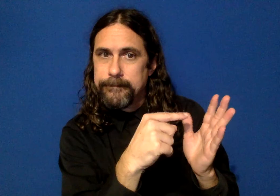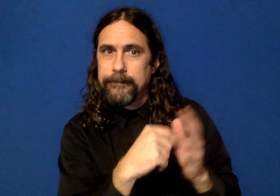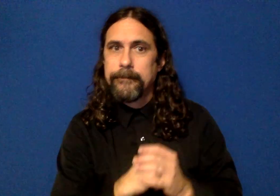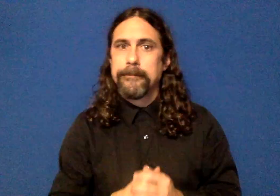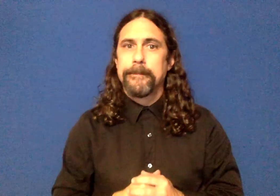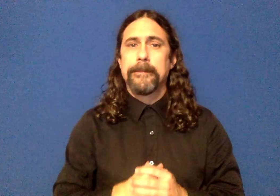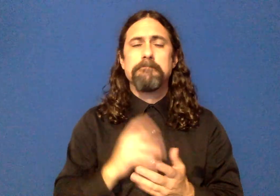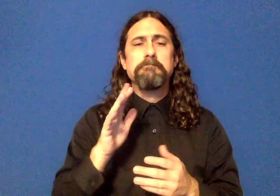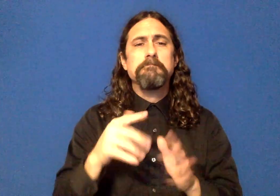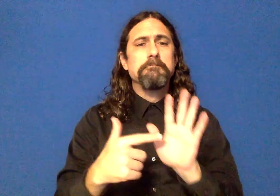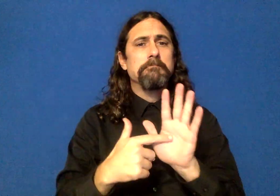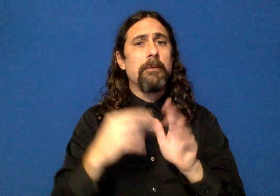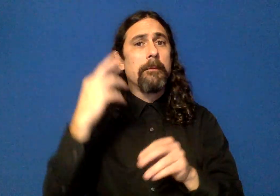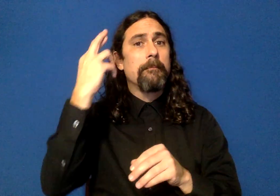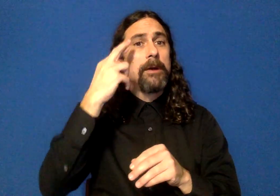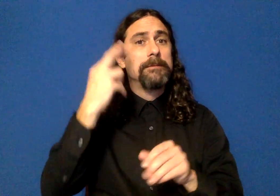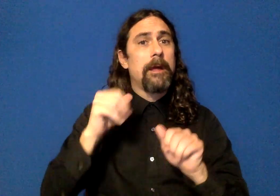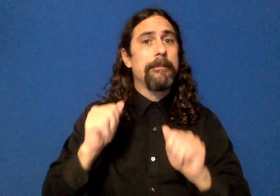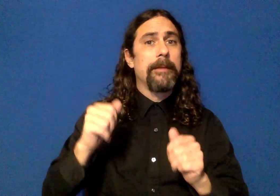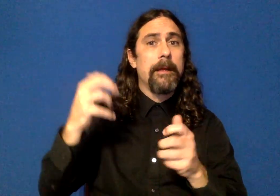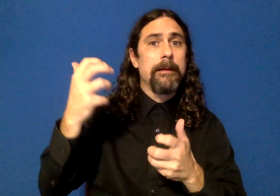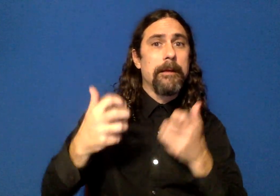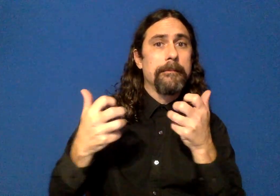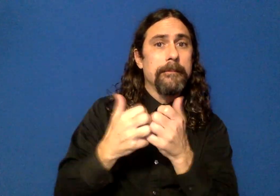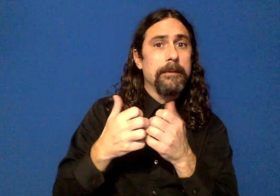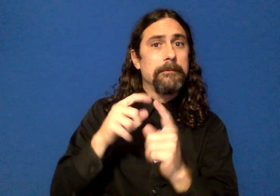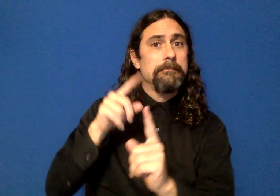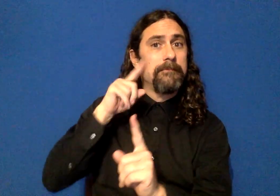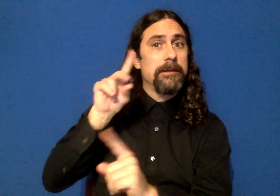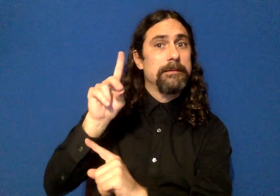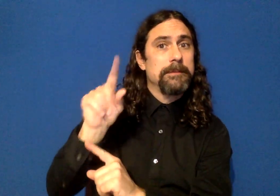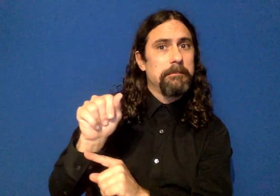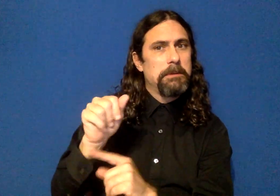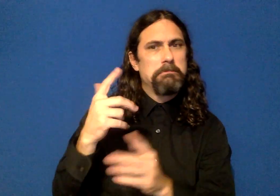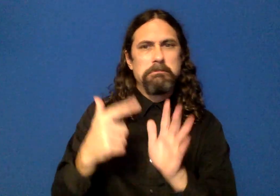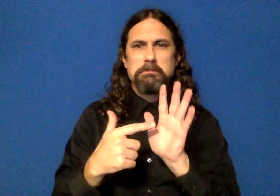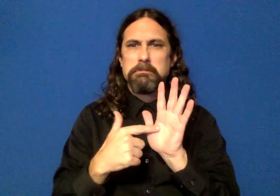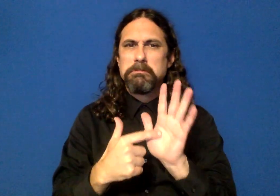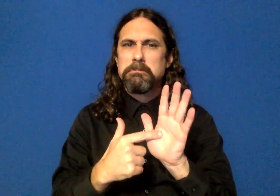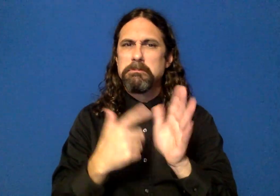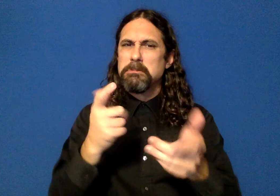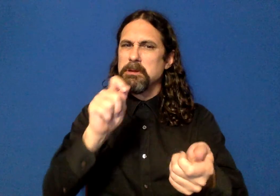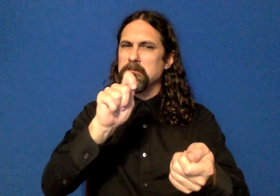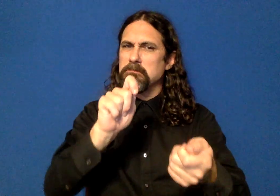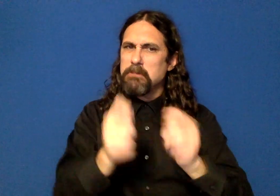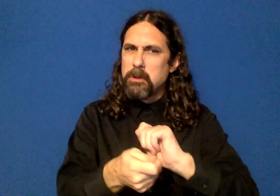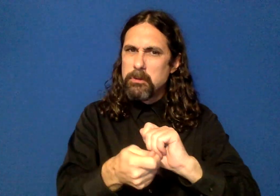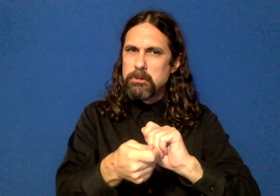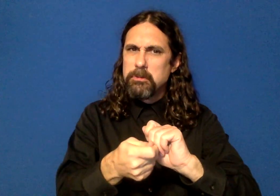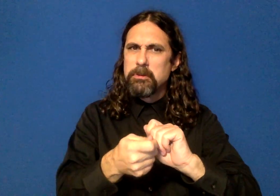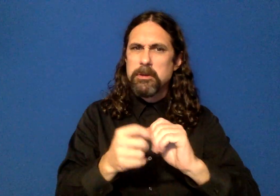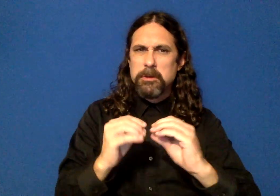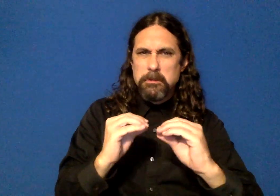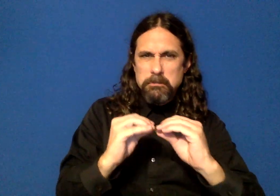or workplace, such as the addition of a ramp to allow a wheelchair user to enter the building,